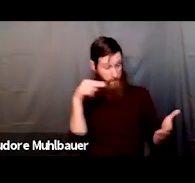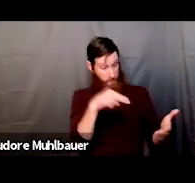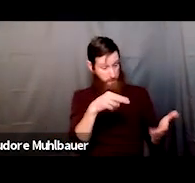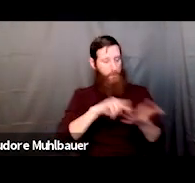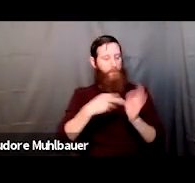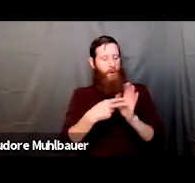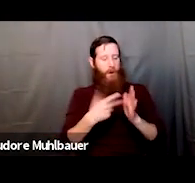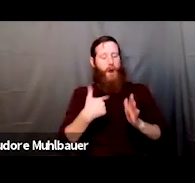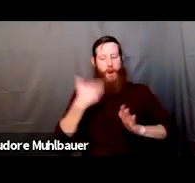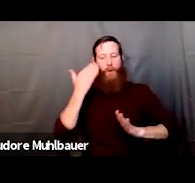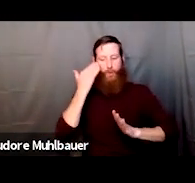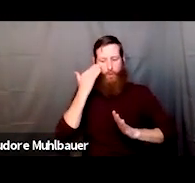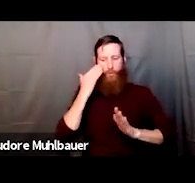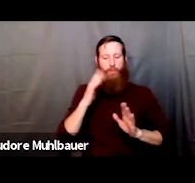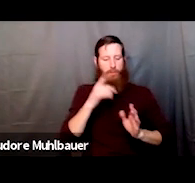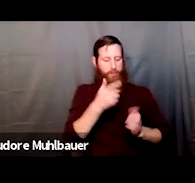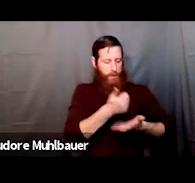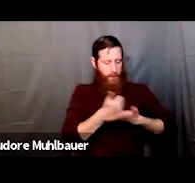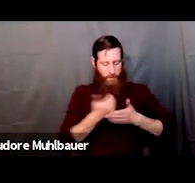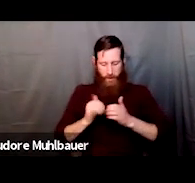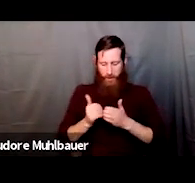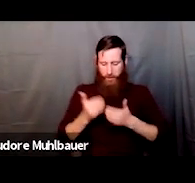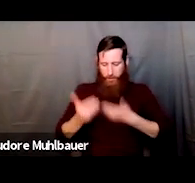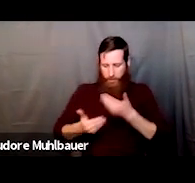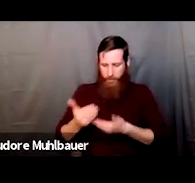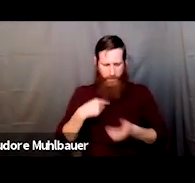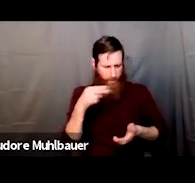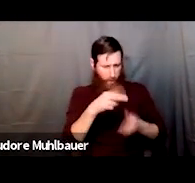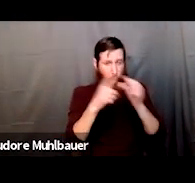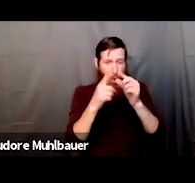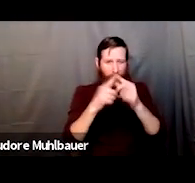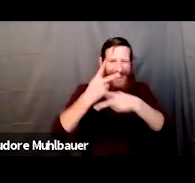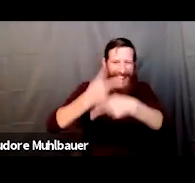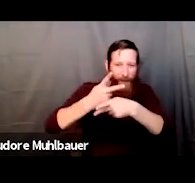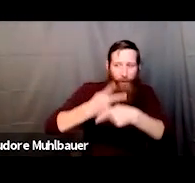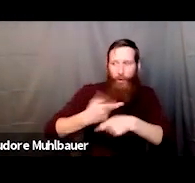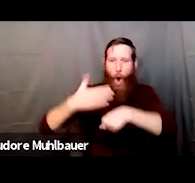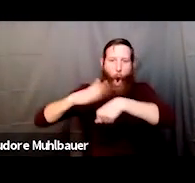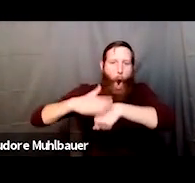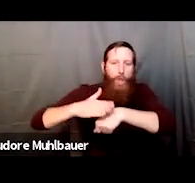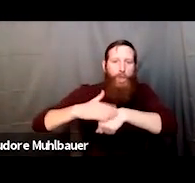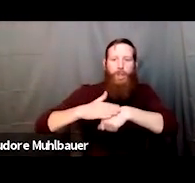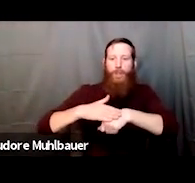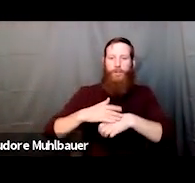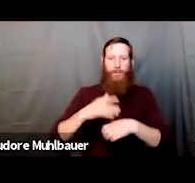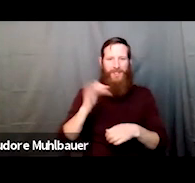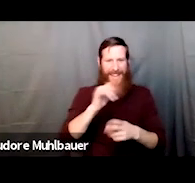I'm looking at words such as careful, cautious and conservative